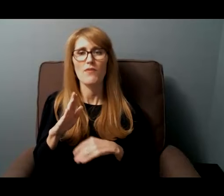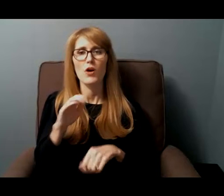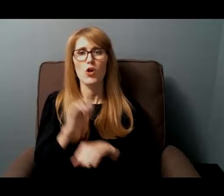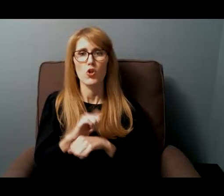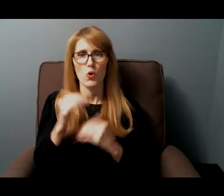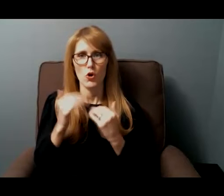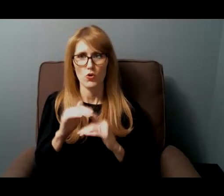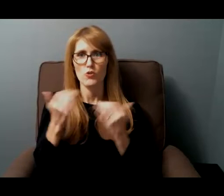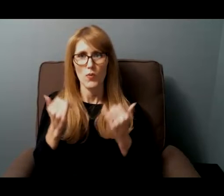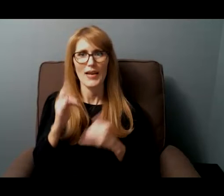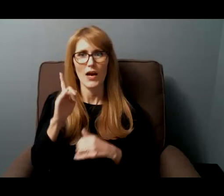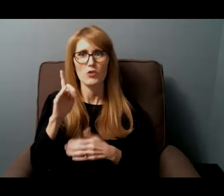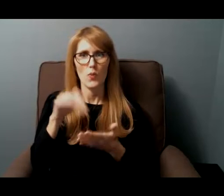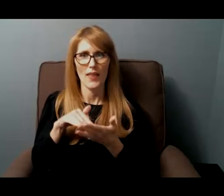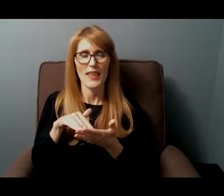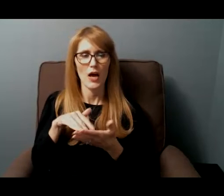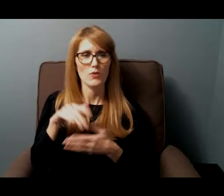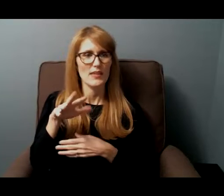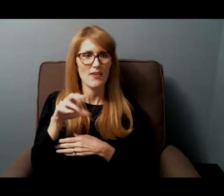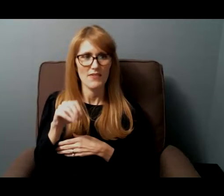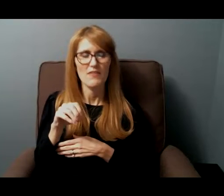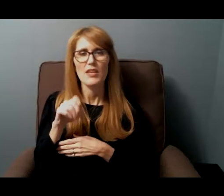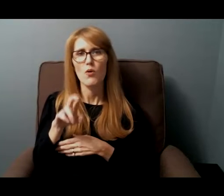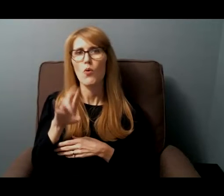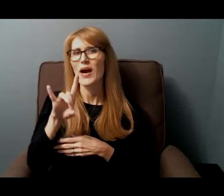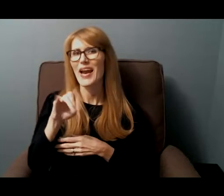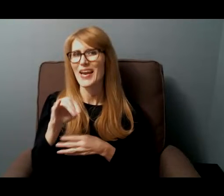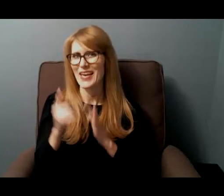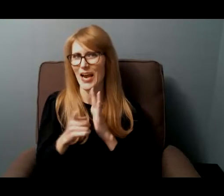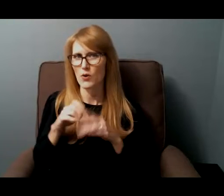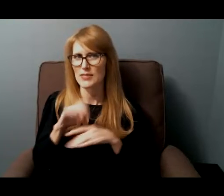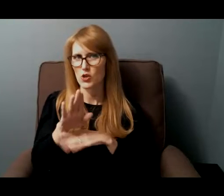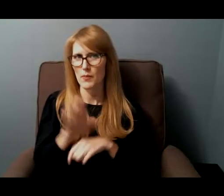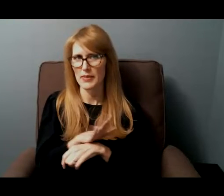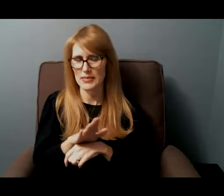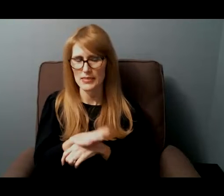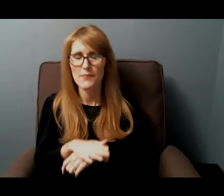you've done more than 80 hours in your business. Then once the Trial Work Period is over,